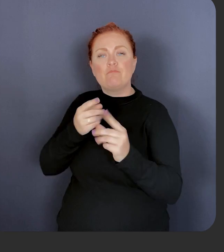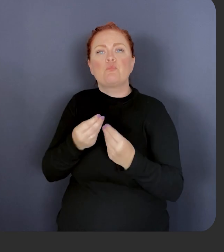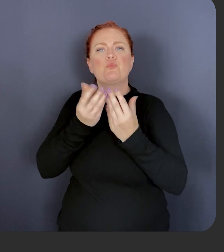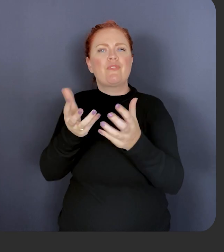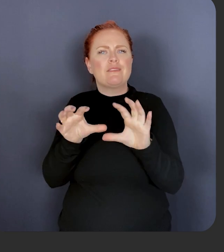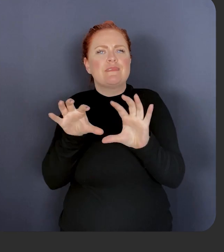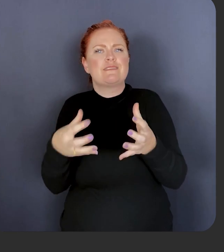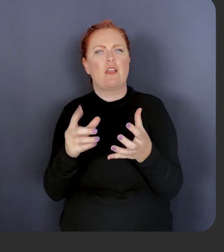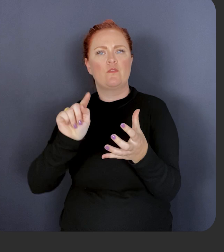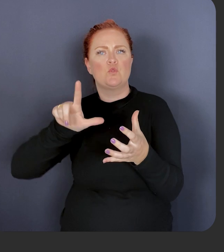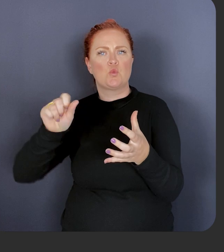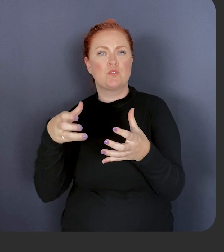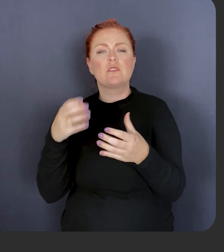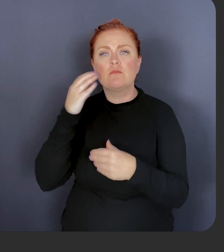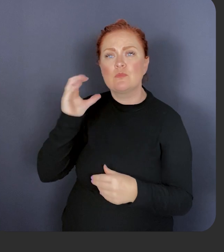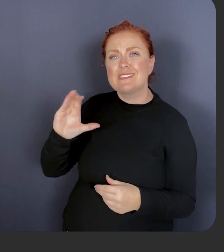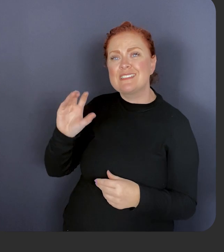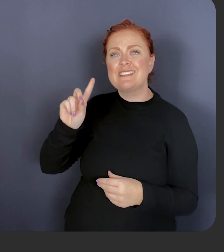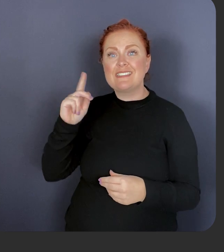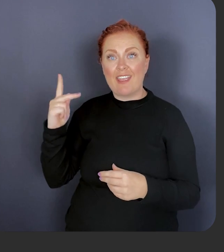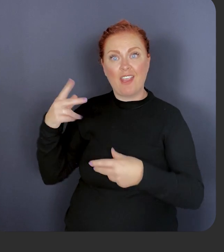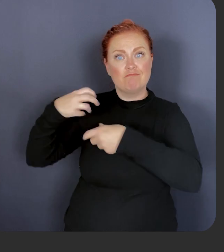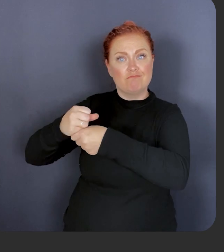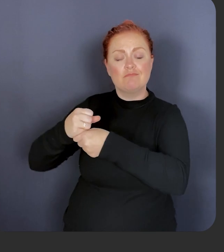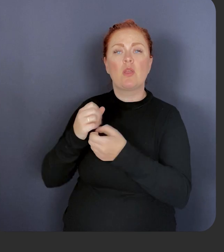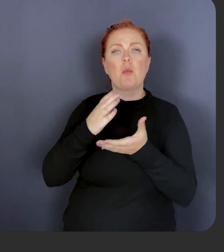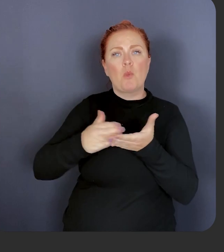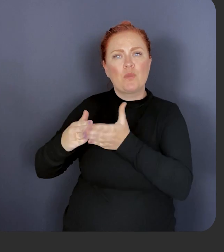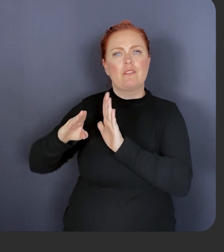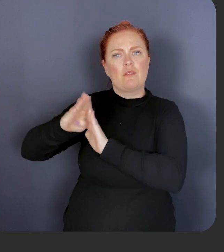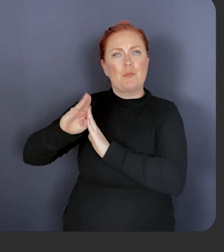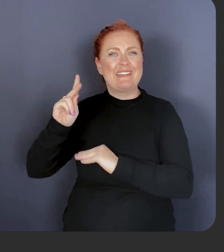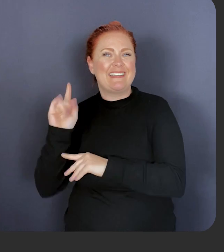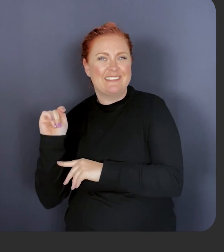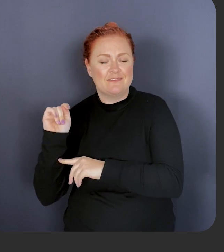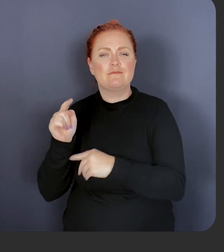Just like anything in the CDK, or Component Development Kit, it's going to provide you a bunch of tools